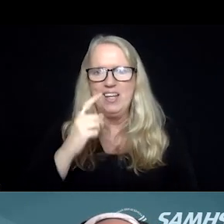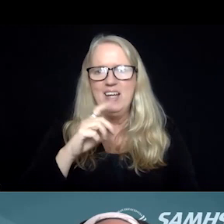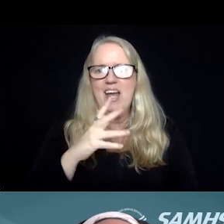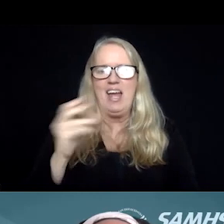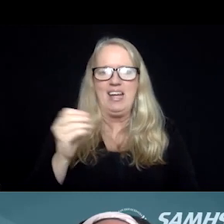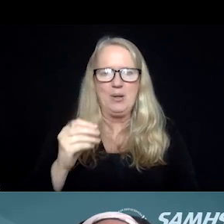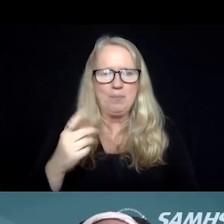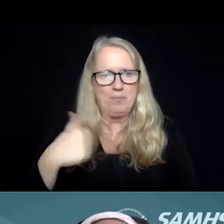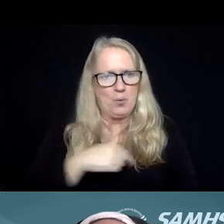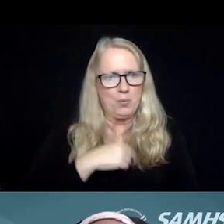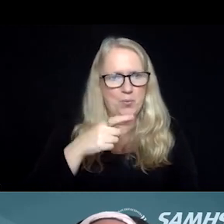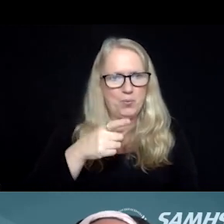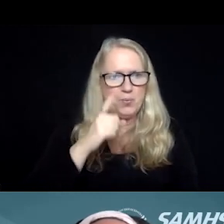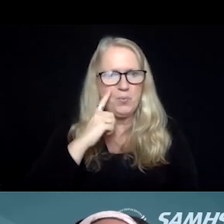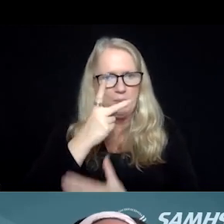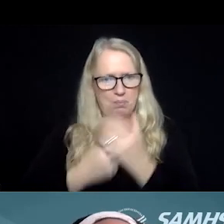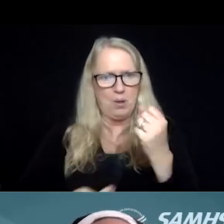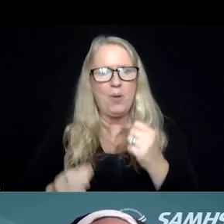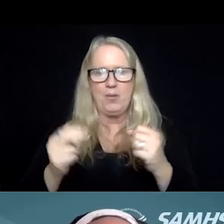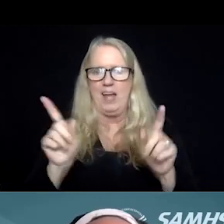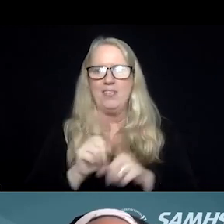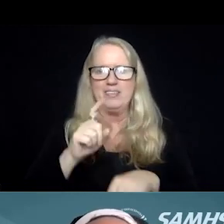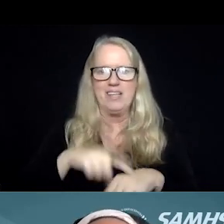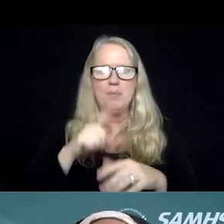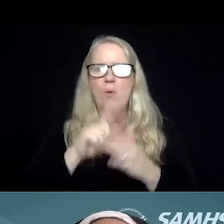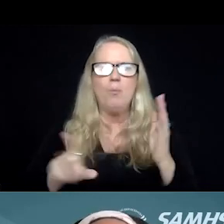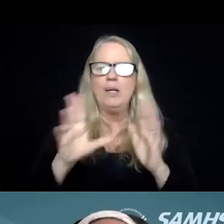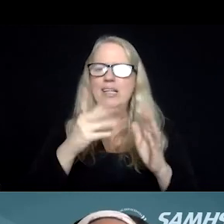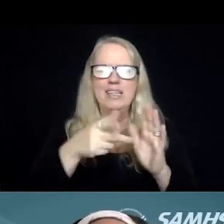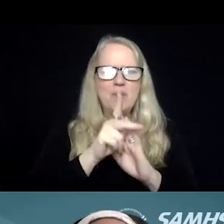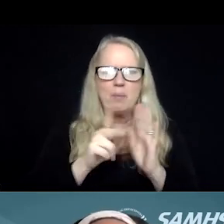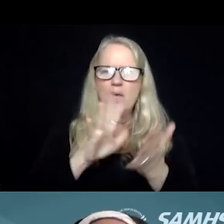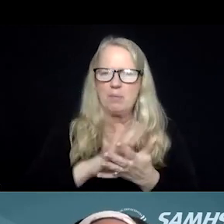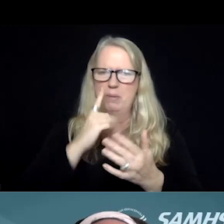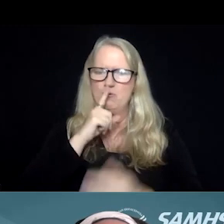YOU ARE WONDERING WHAT THAT IS TOO.